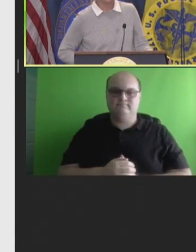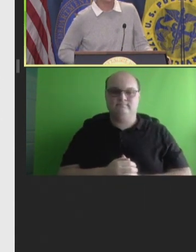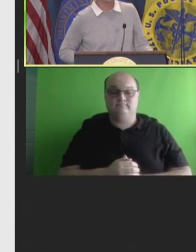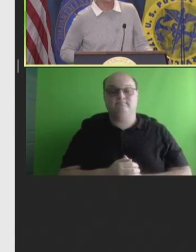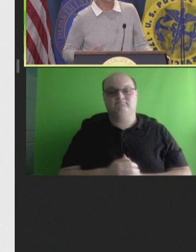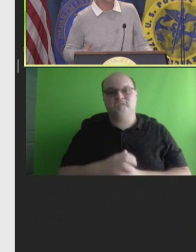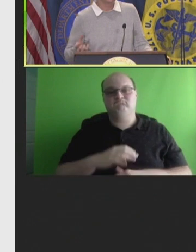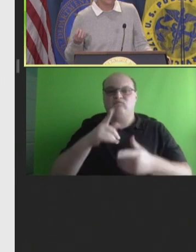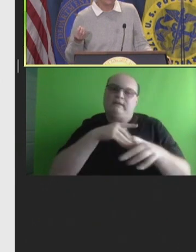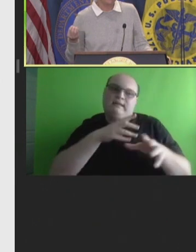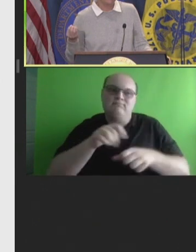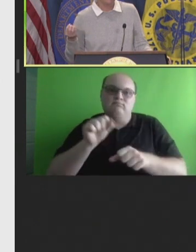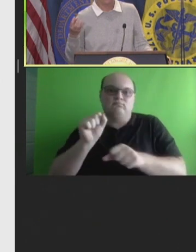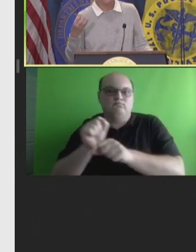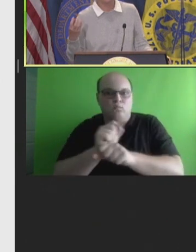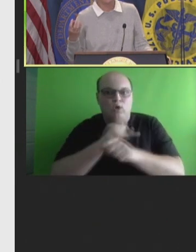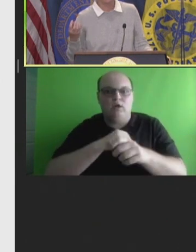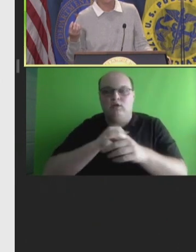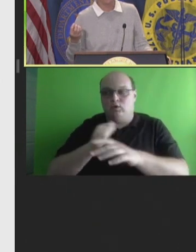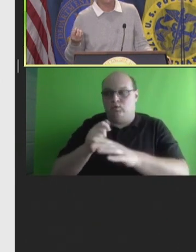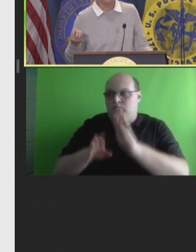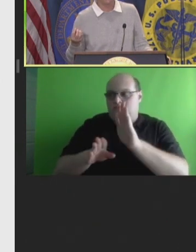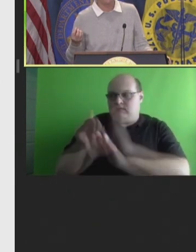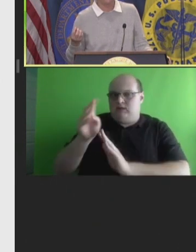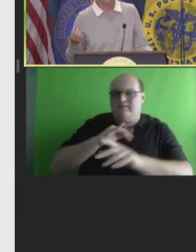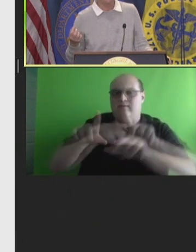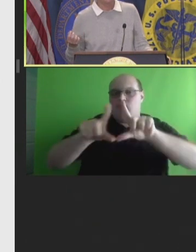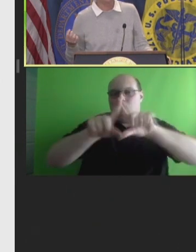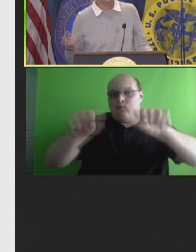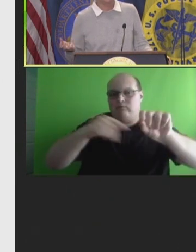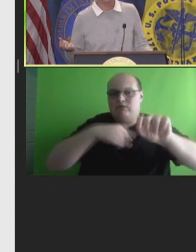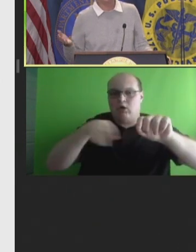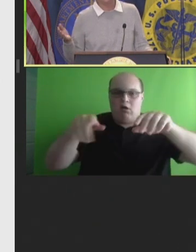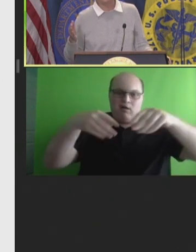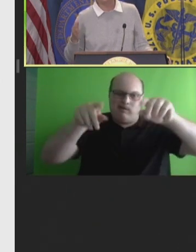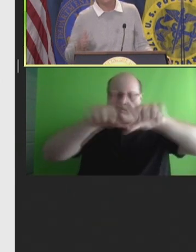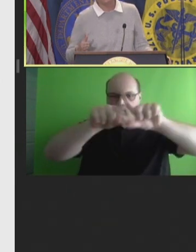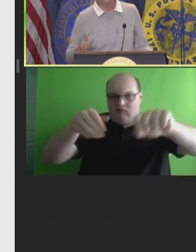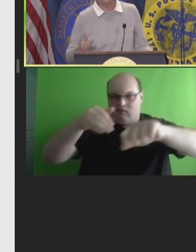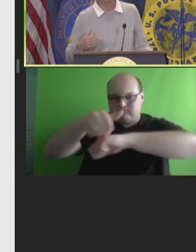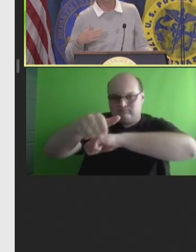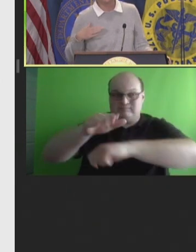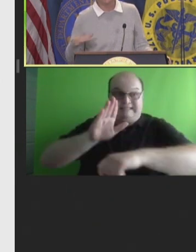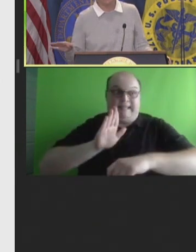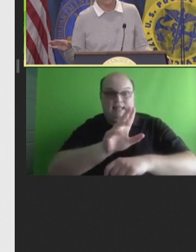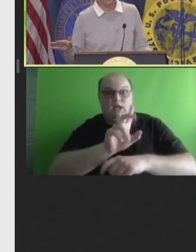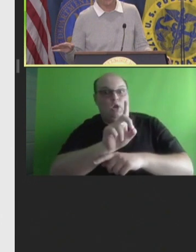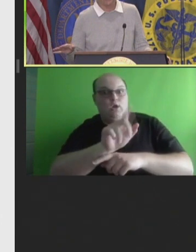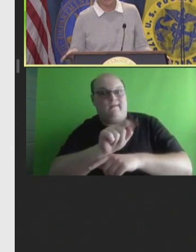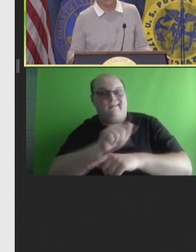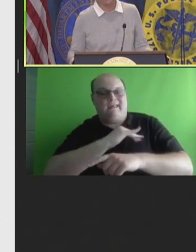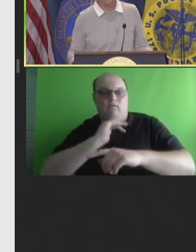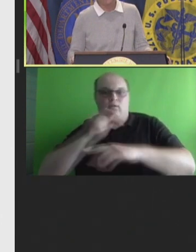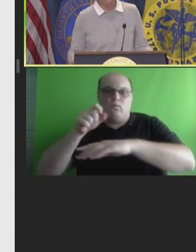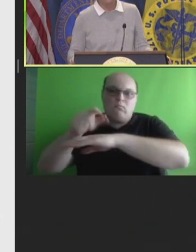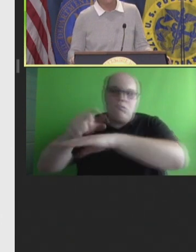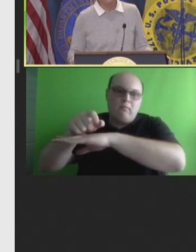so to design with them the postcard. And then we use their data to send the postcard out to